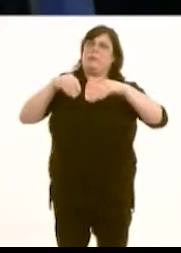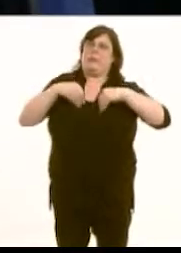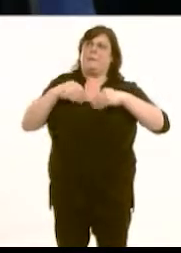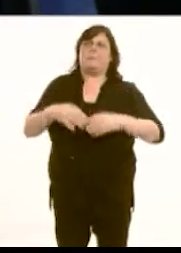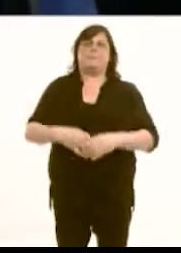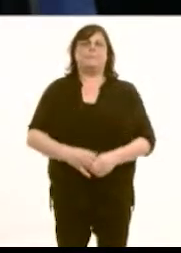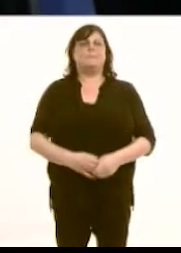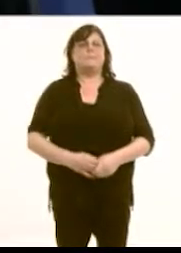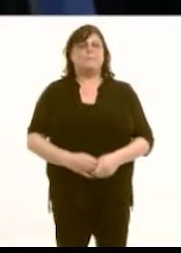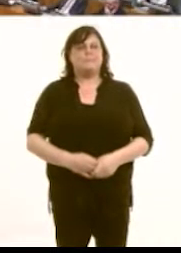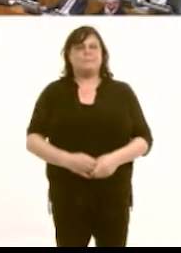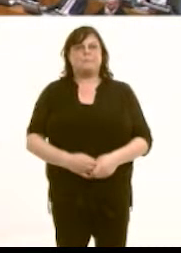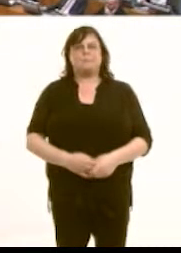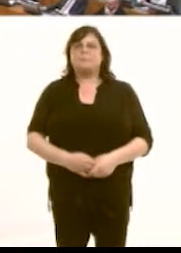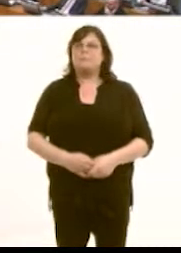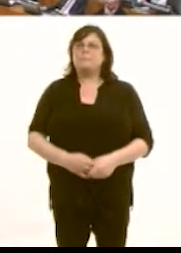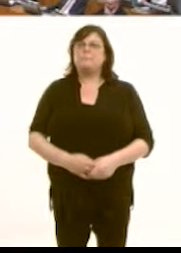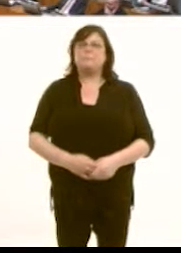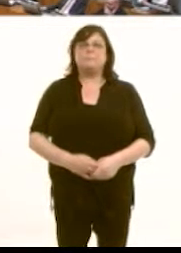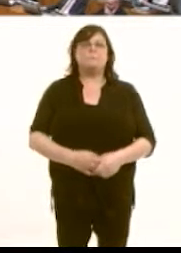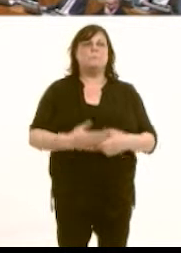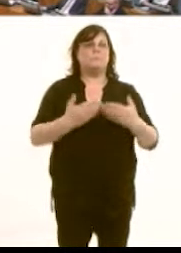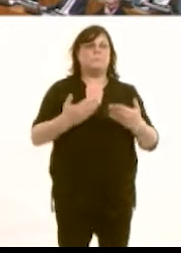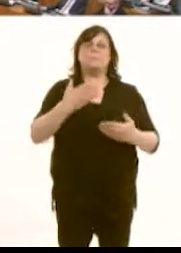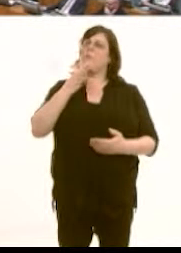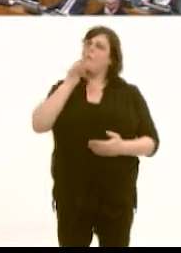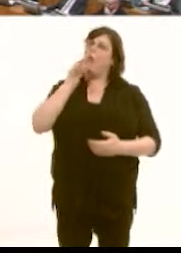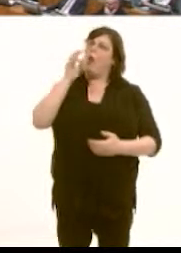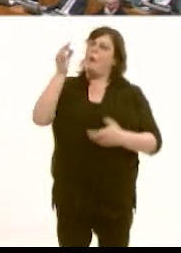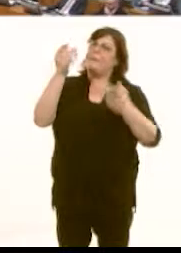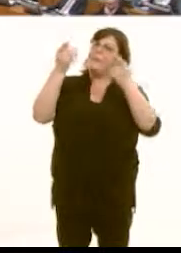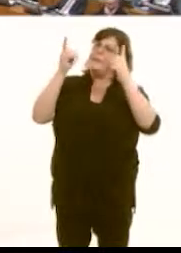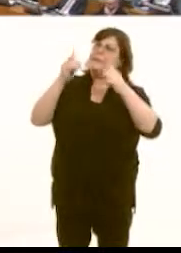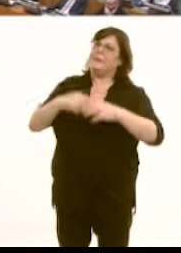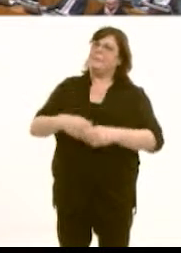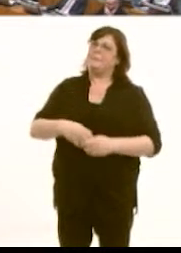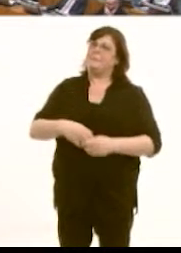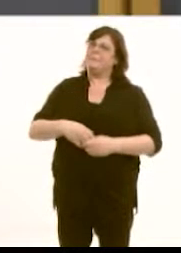David Rees: First Minister, the Welsh Governmentís support for the feasibility study and the